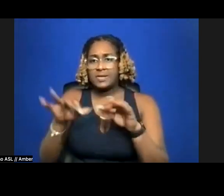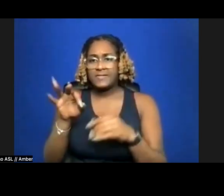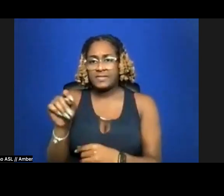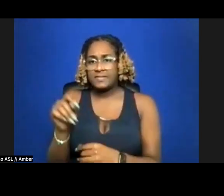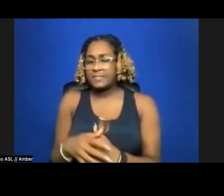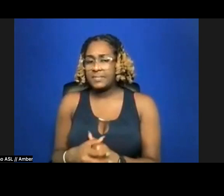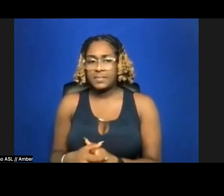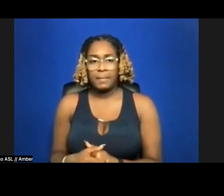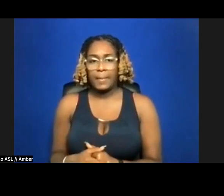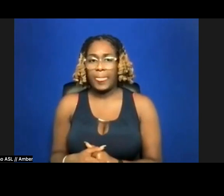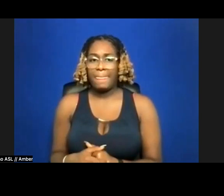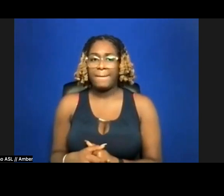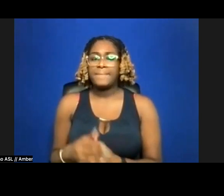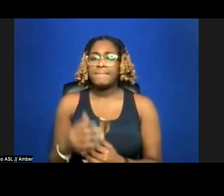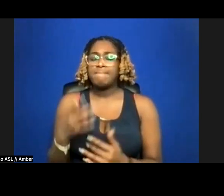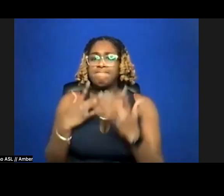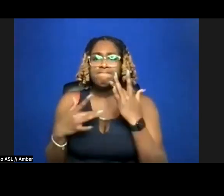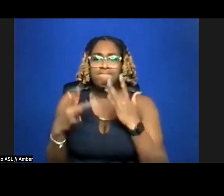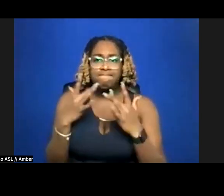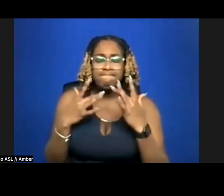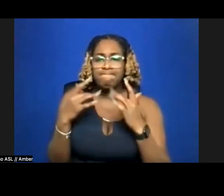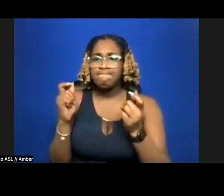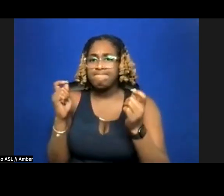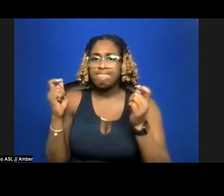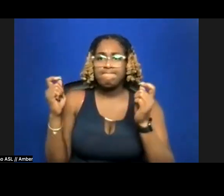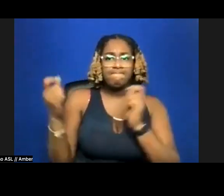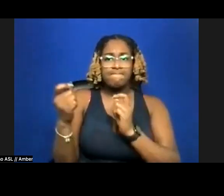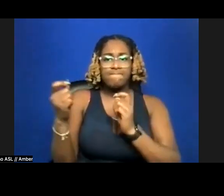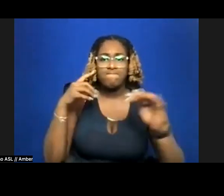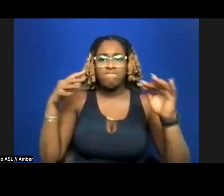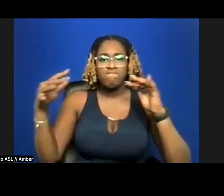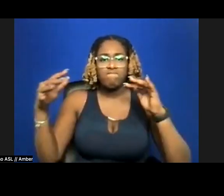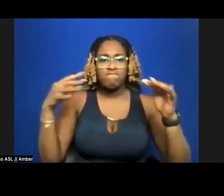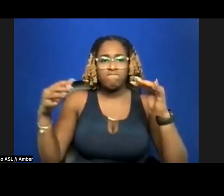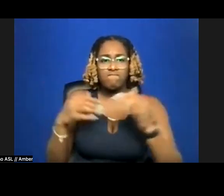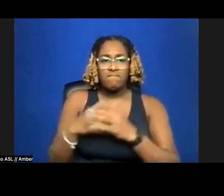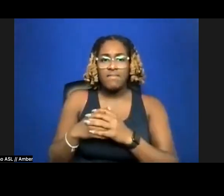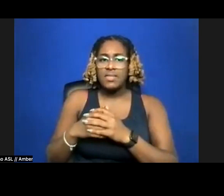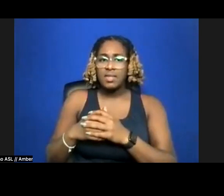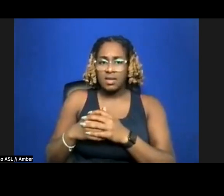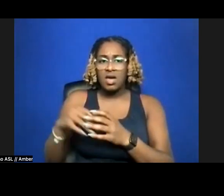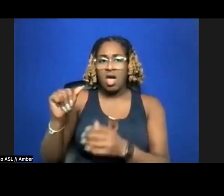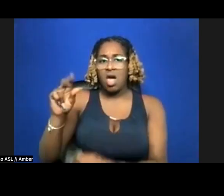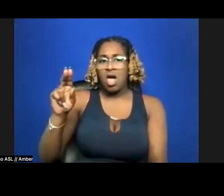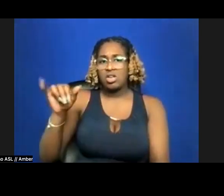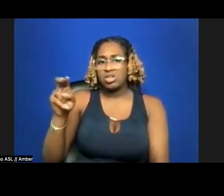Desperate to unearth this sound, a johnny grinds his tusk into the naked husk of tree beyond him.